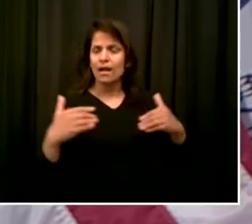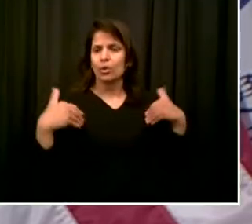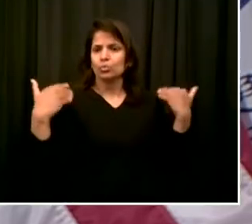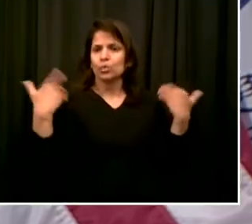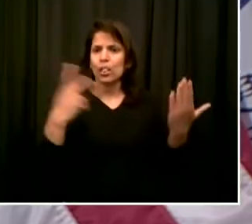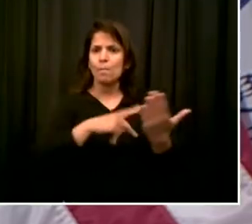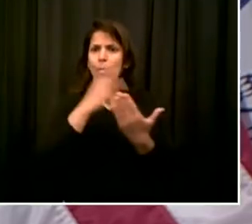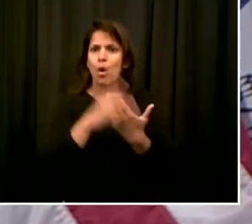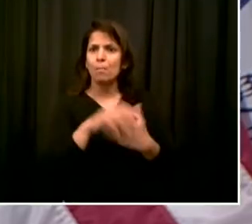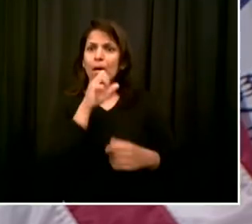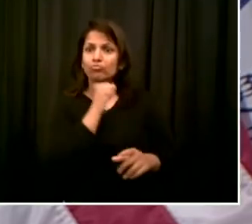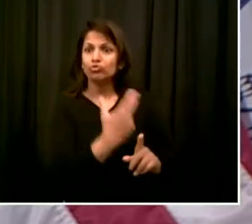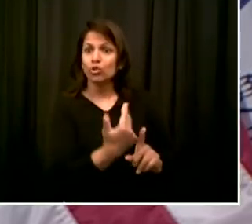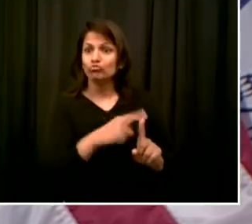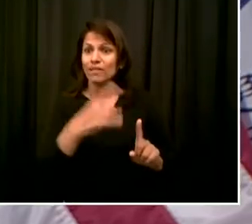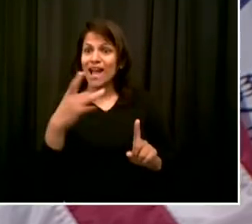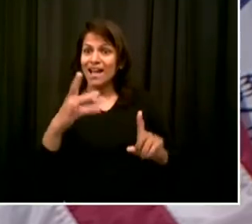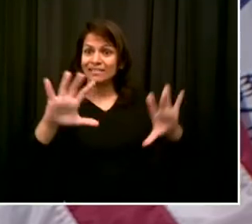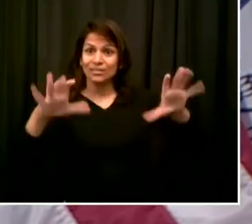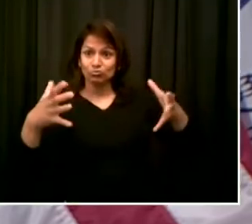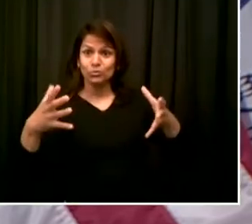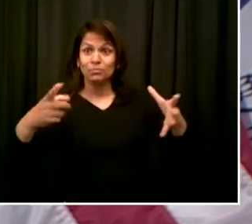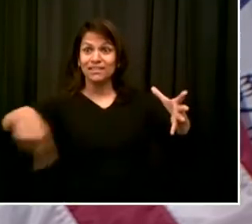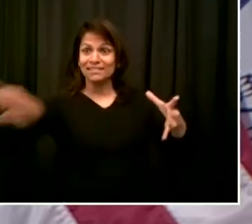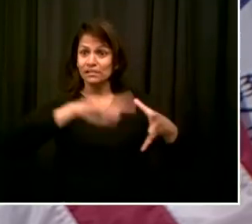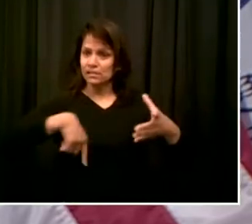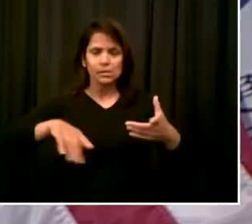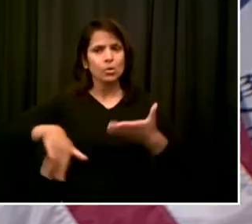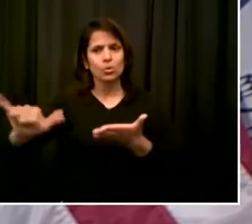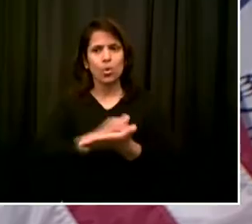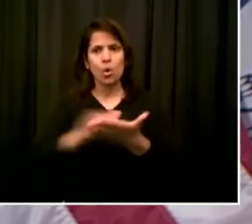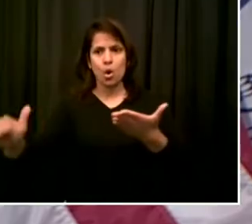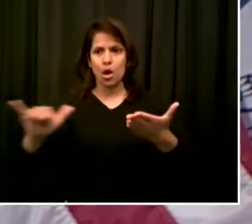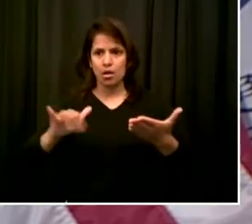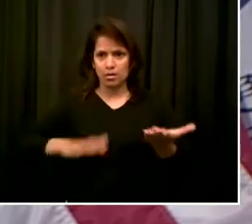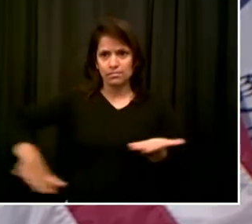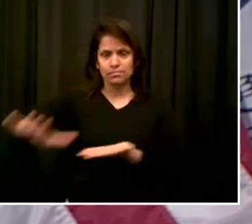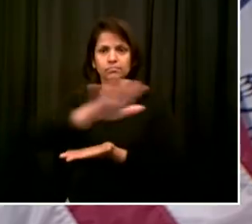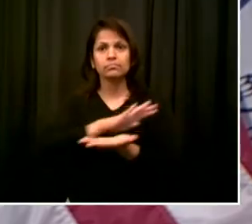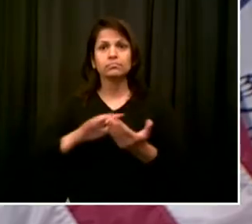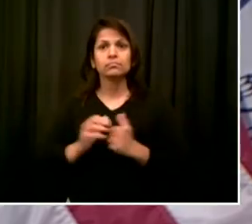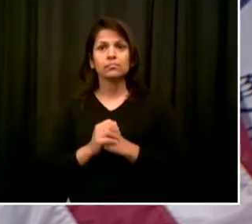PROGRAMMING AND SUMMER EMPLOYMENTS IANES SENTIAL PART OF THAT. NEXT, WE HAVE THE U.S.